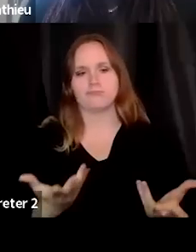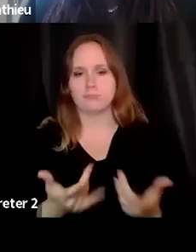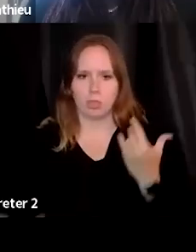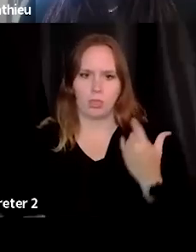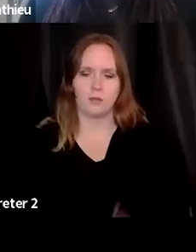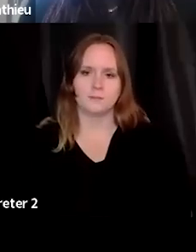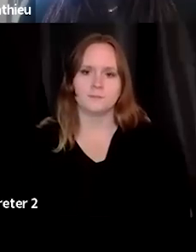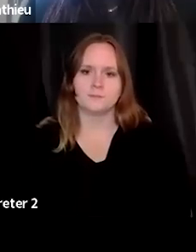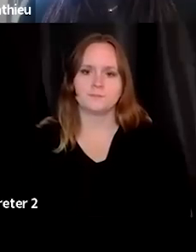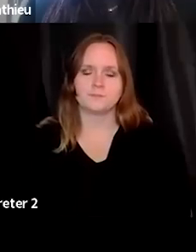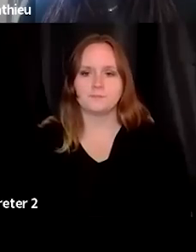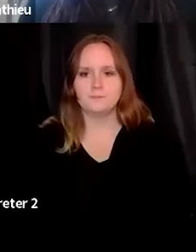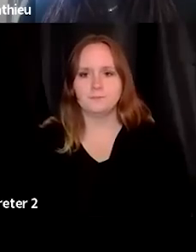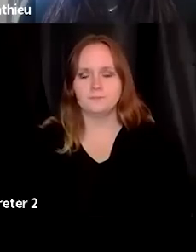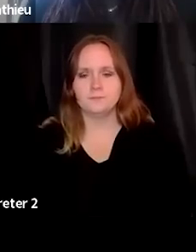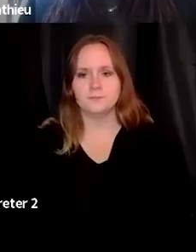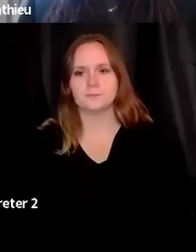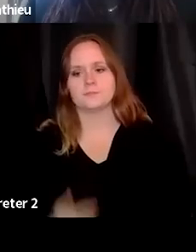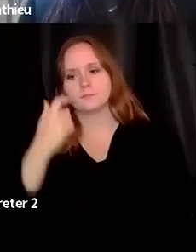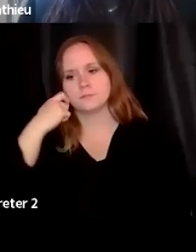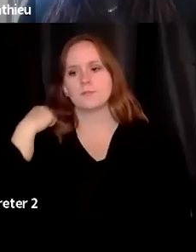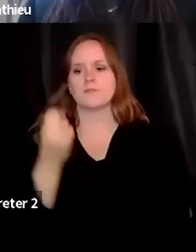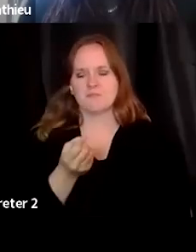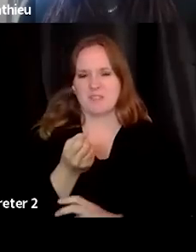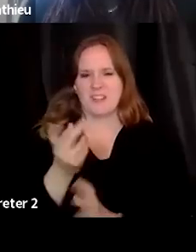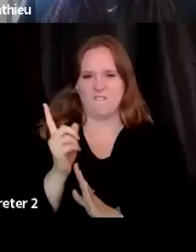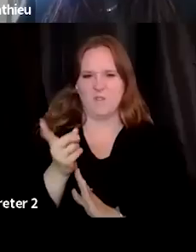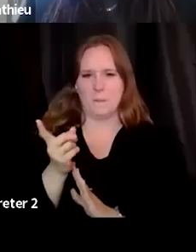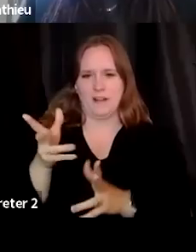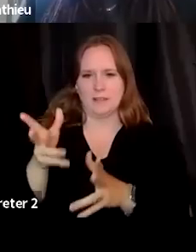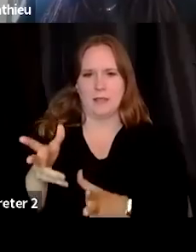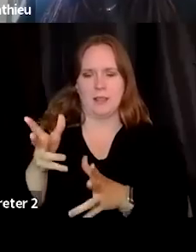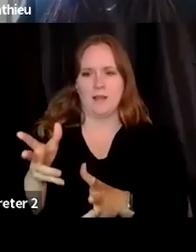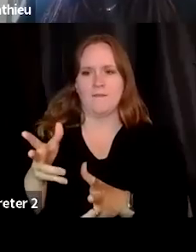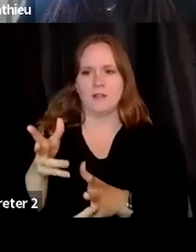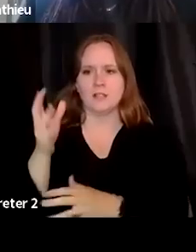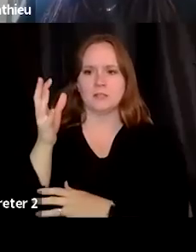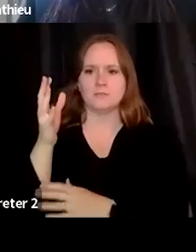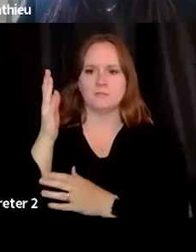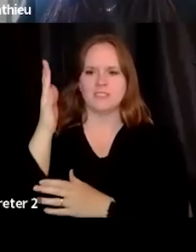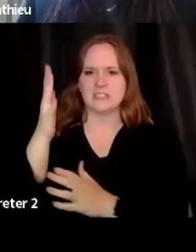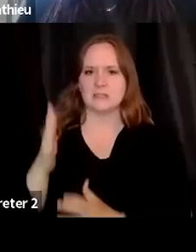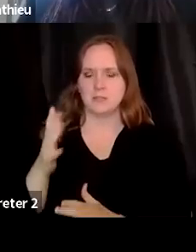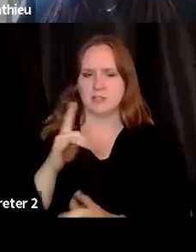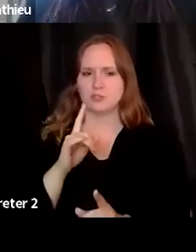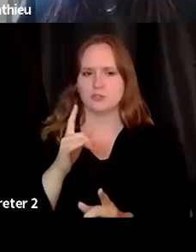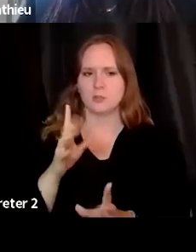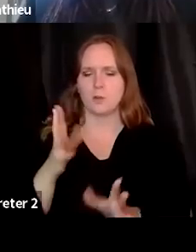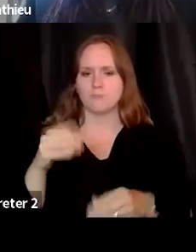Great. Thank you. Well, we have only a few minutes left. I want to give the speakers an opportunity to answer any questions that you thought you,